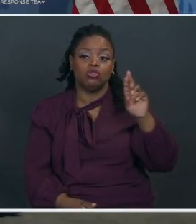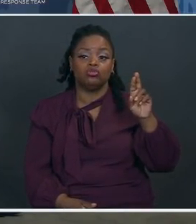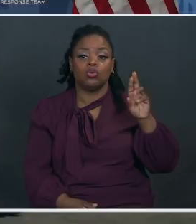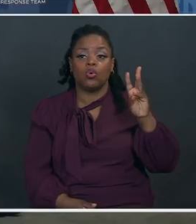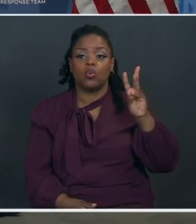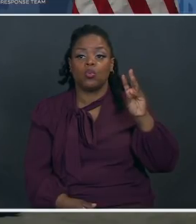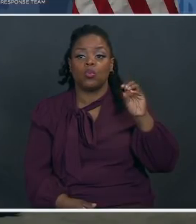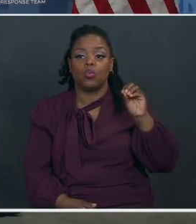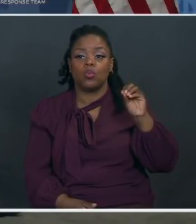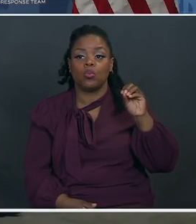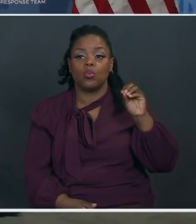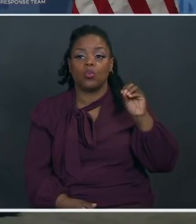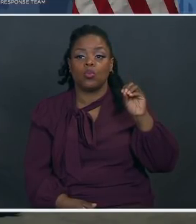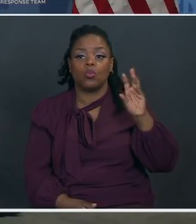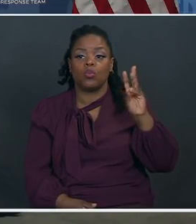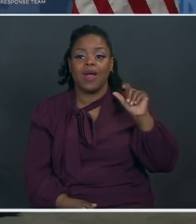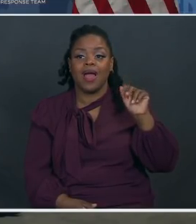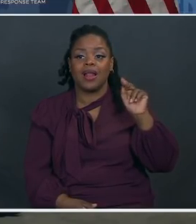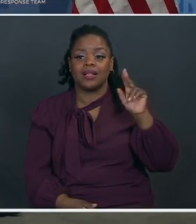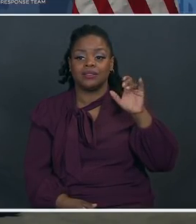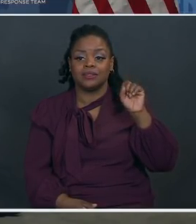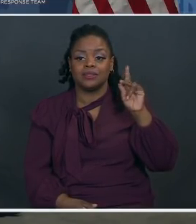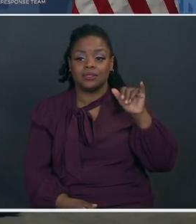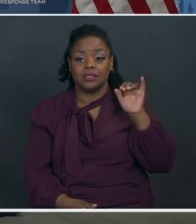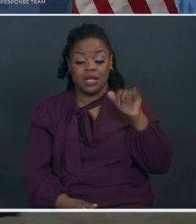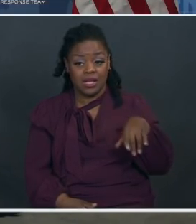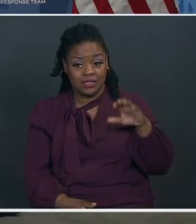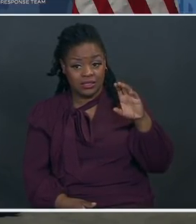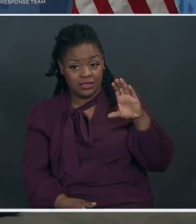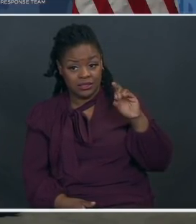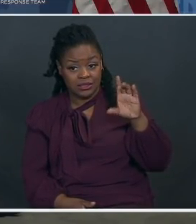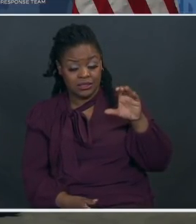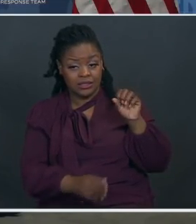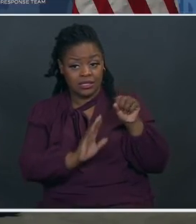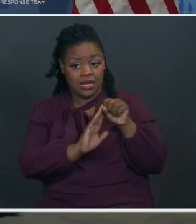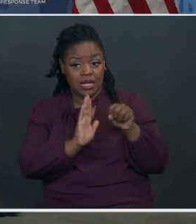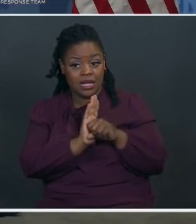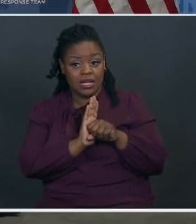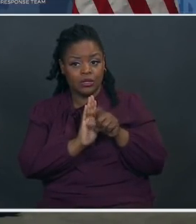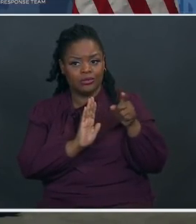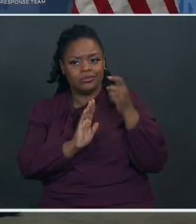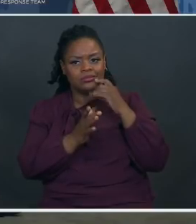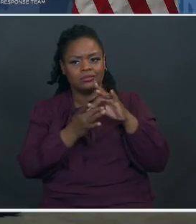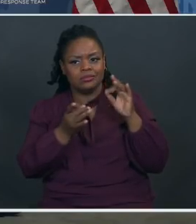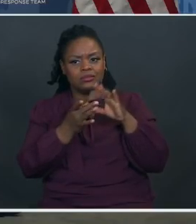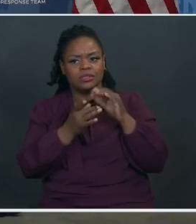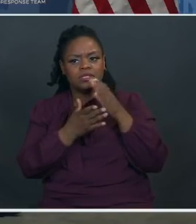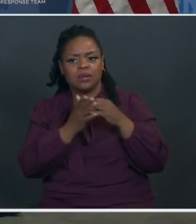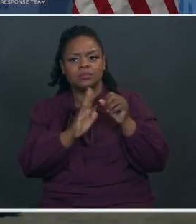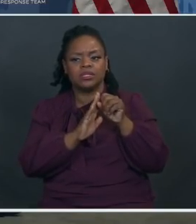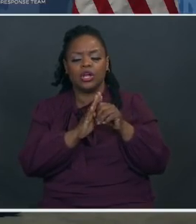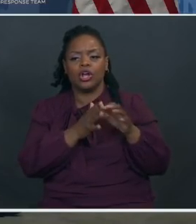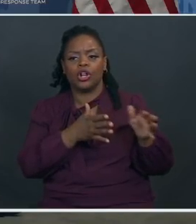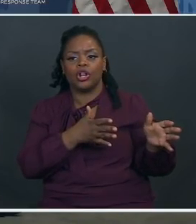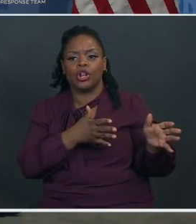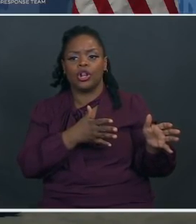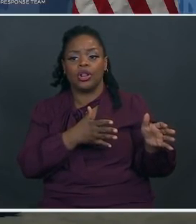the CDC data that states and localities used in about half of the vaccine distributed to them. And if that data is the wrong picture,